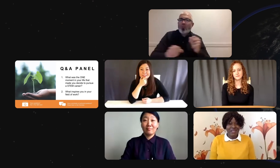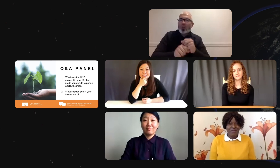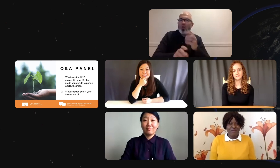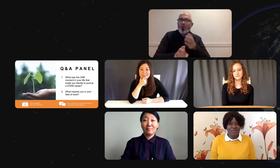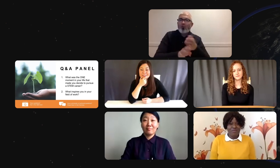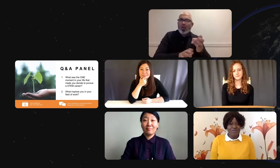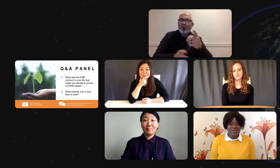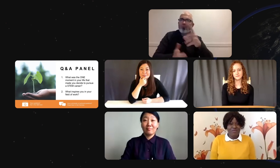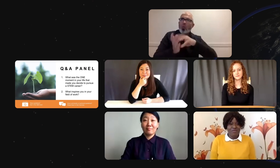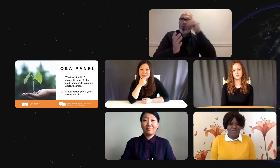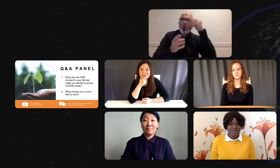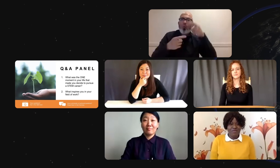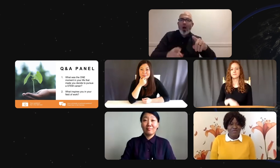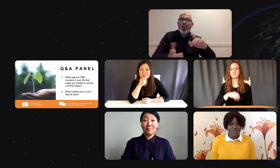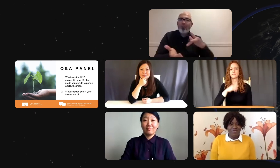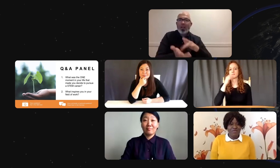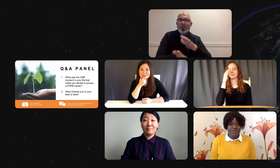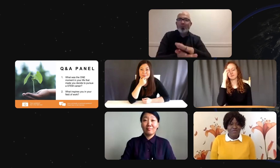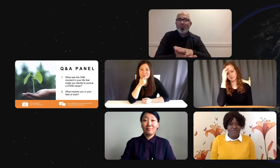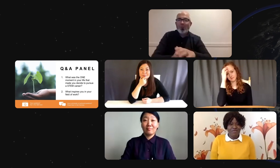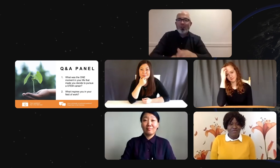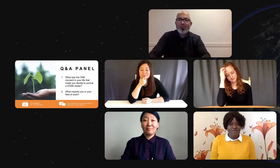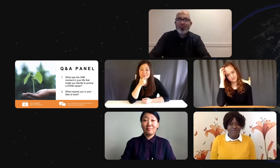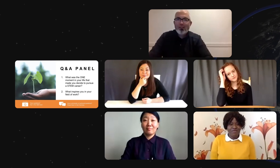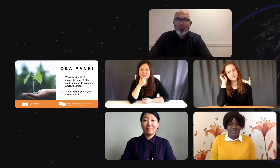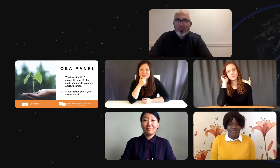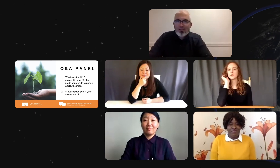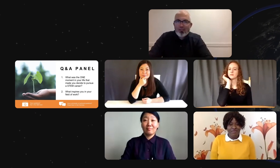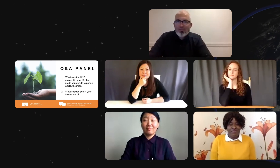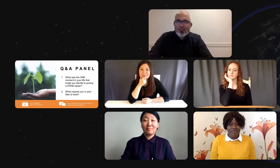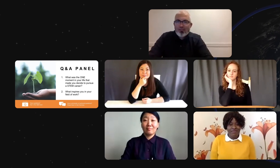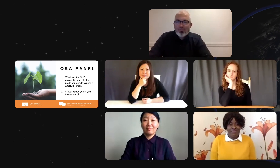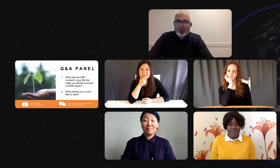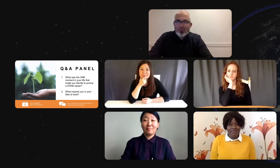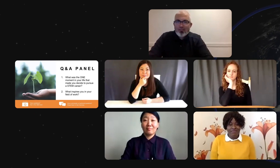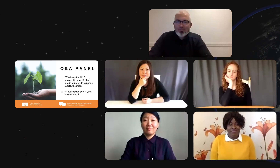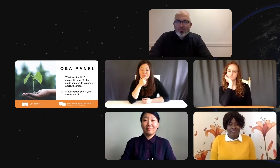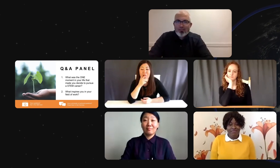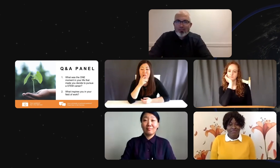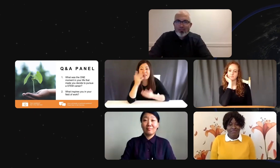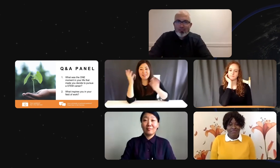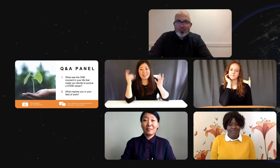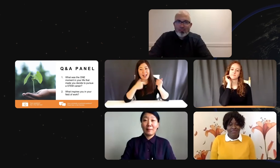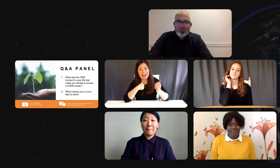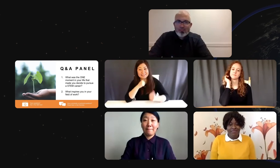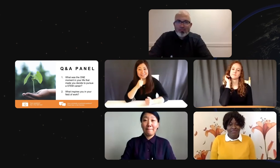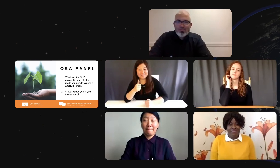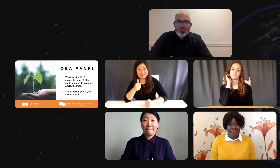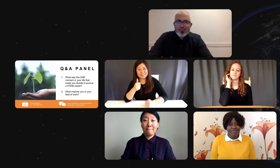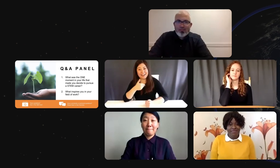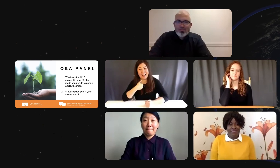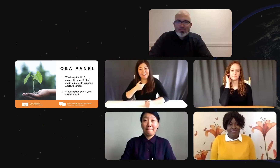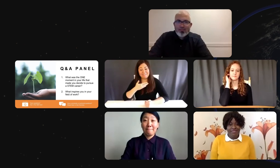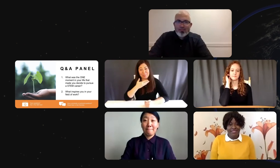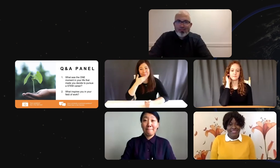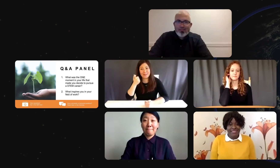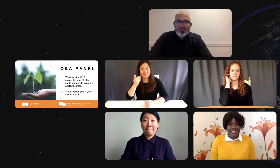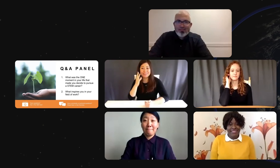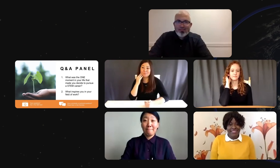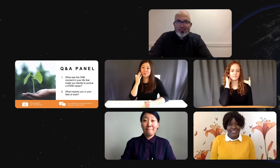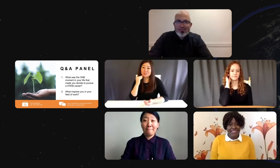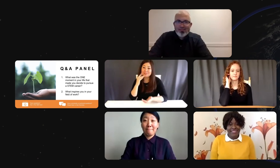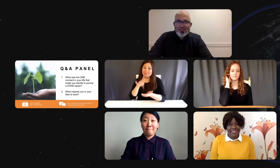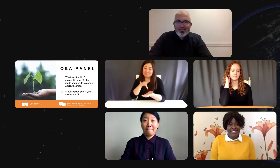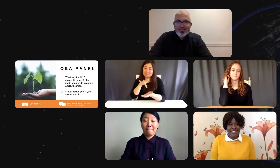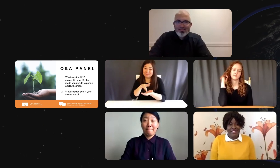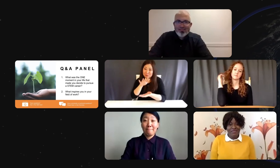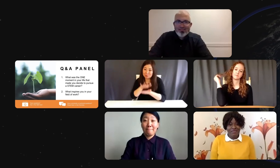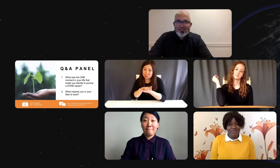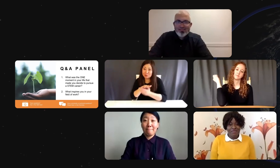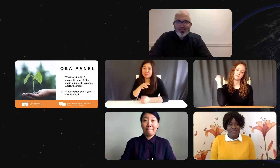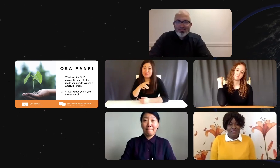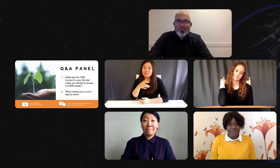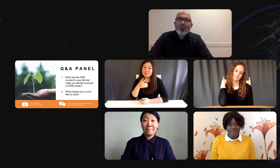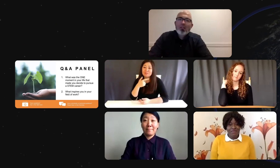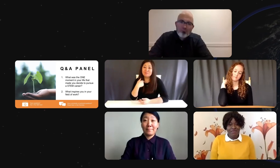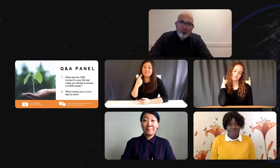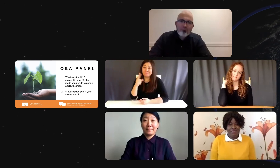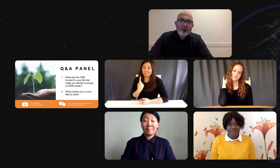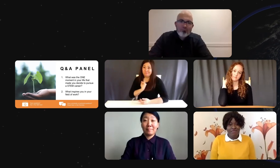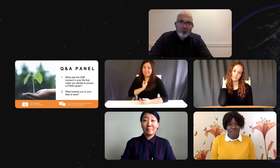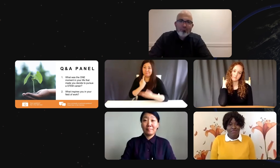Well, I didn't have the best experience in middle school.